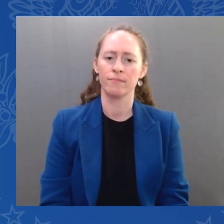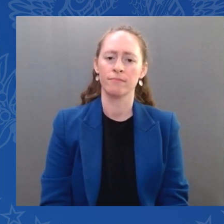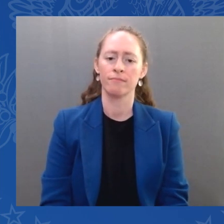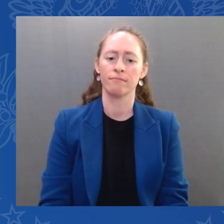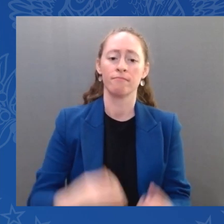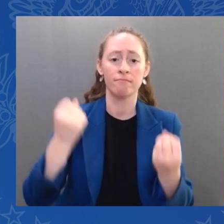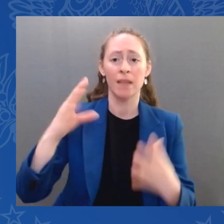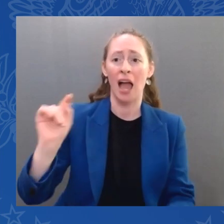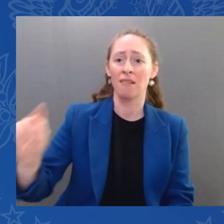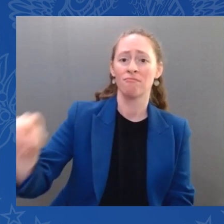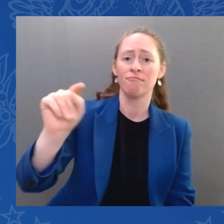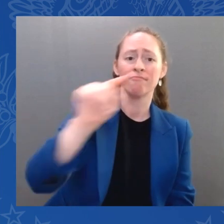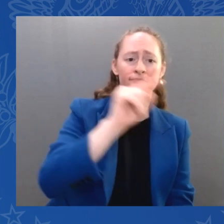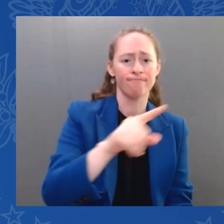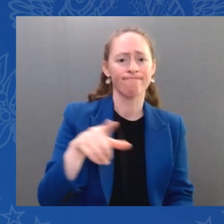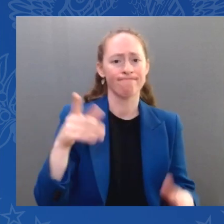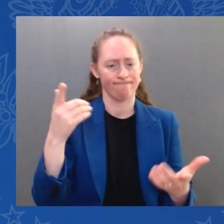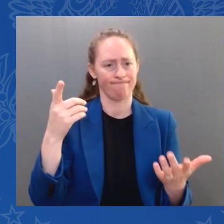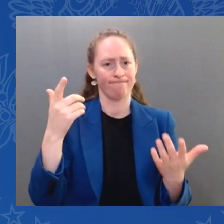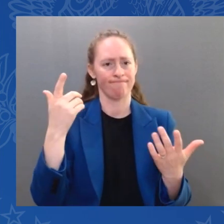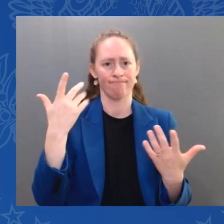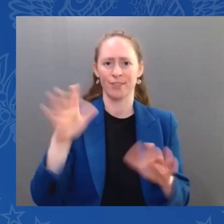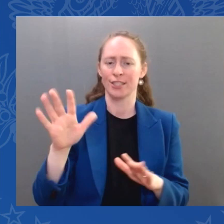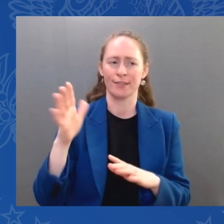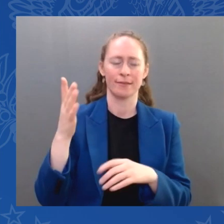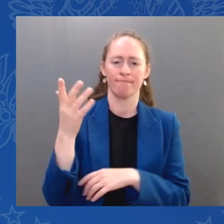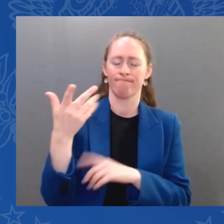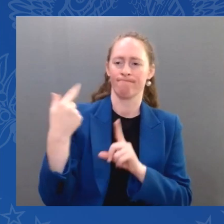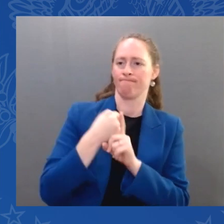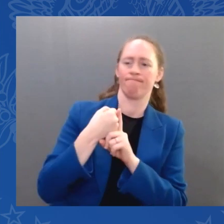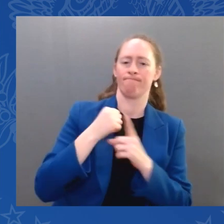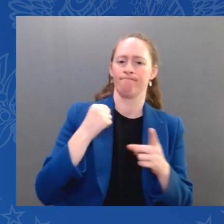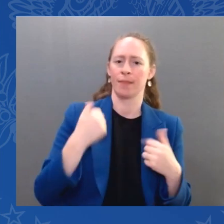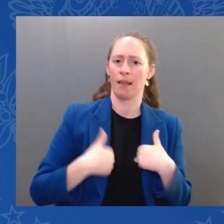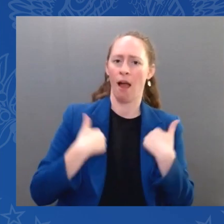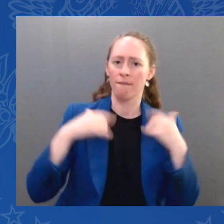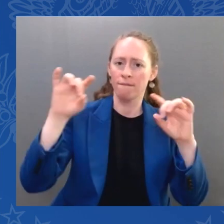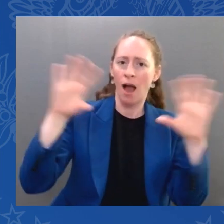lost sons, daughters, husbands, wives. They understand your pain.